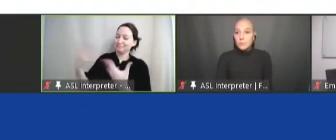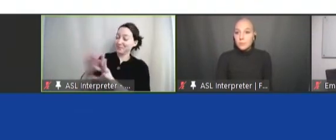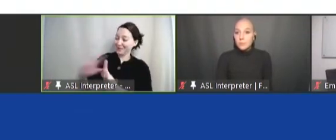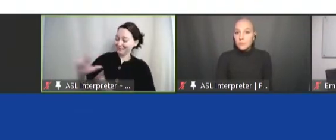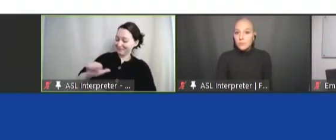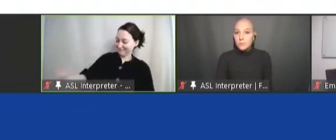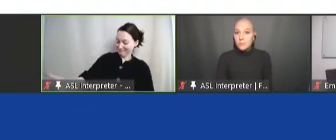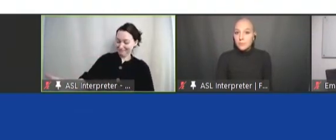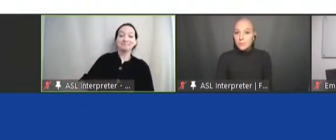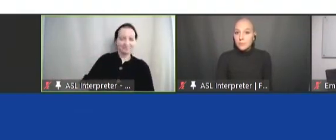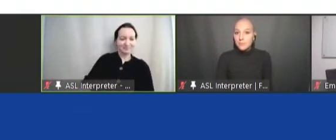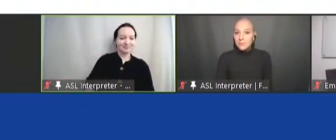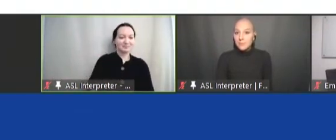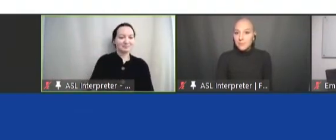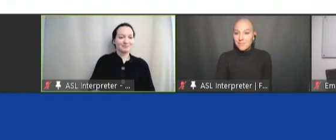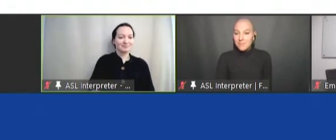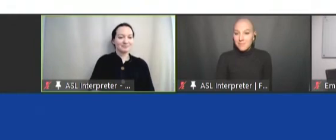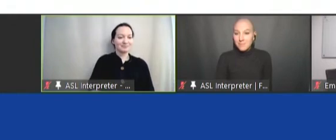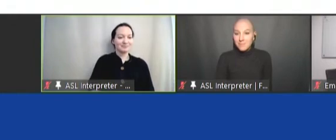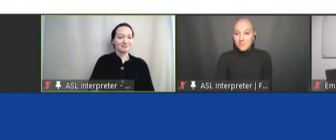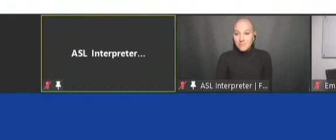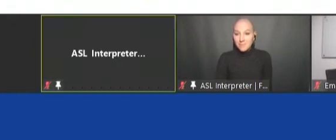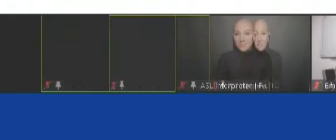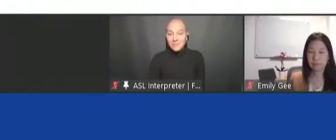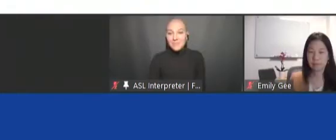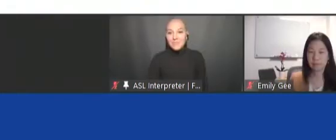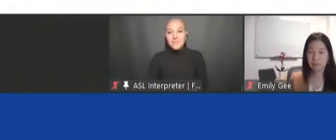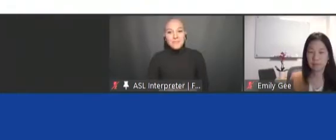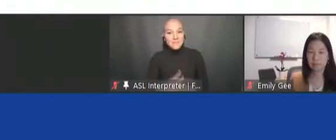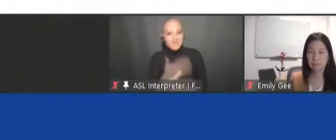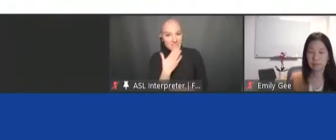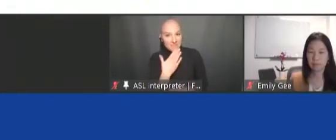Michelle Hood: Thank you so much. So, good afternoon, everyone.